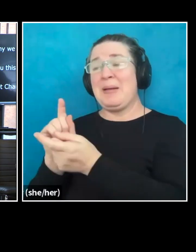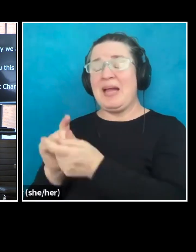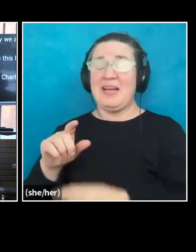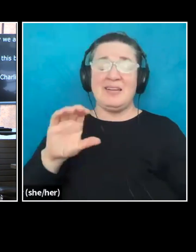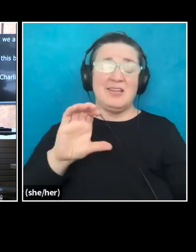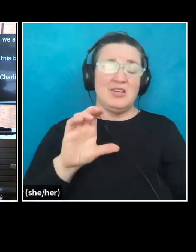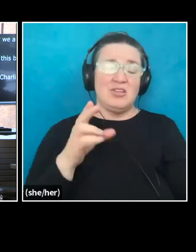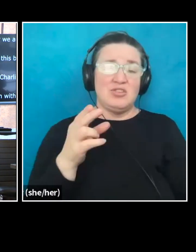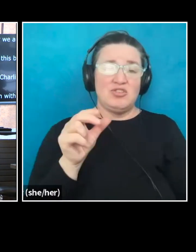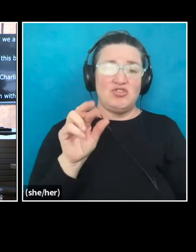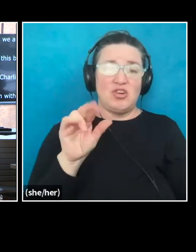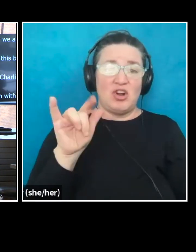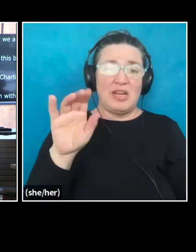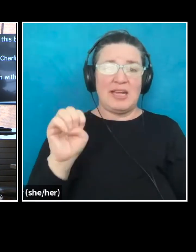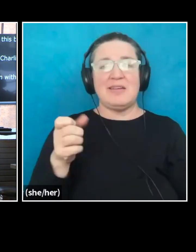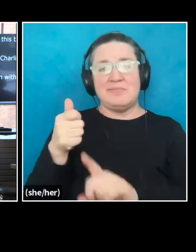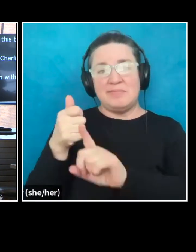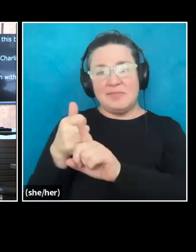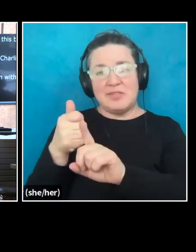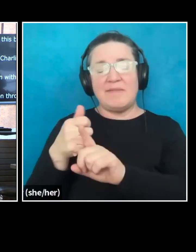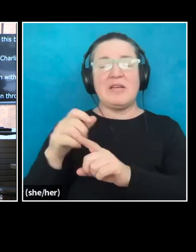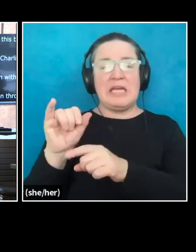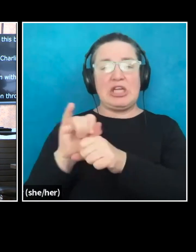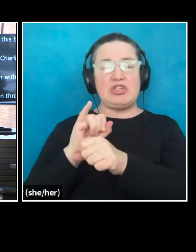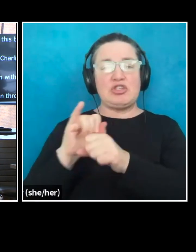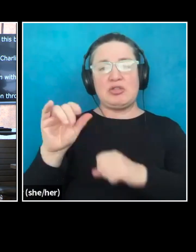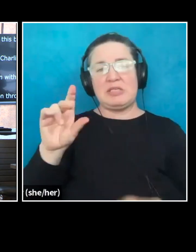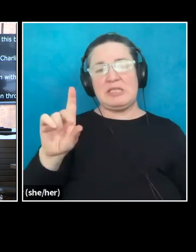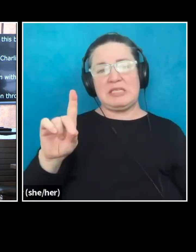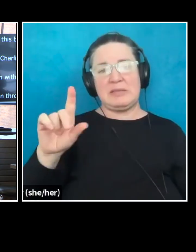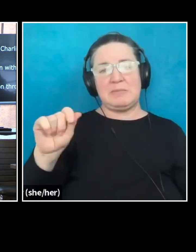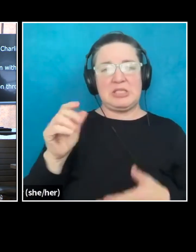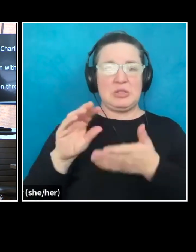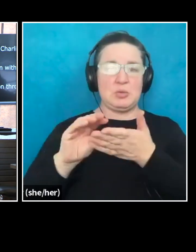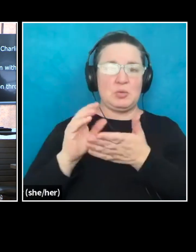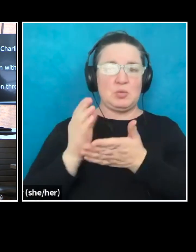Washington um through the DSB student intern program and he was also got services at Ryther,